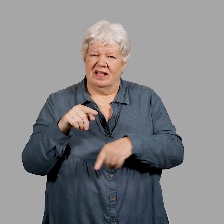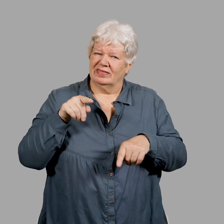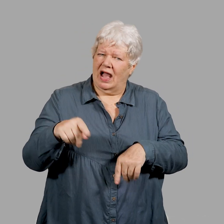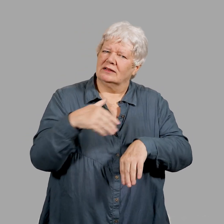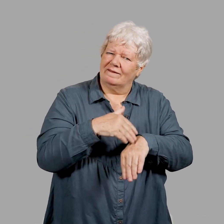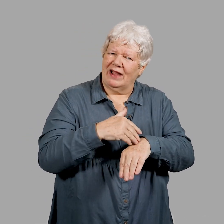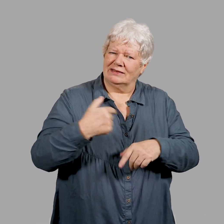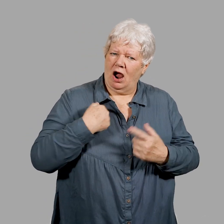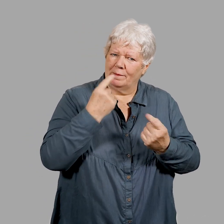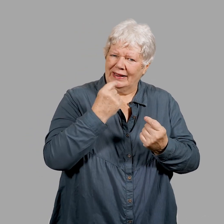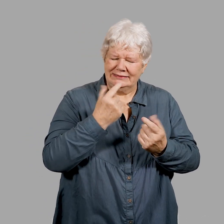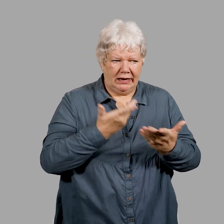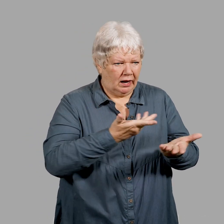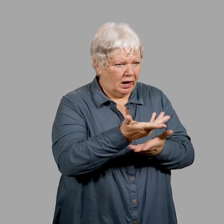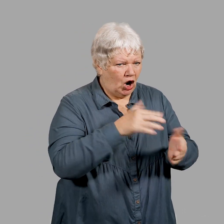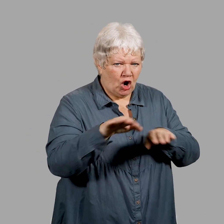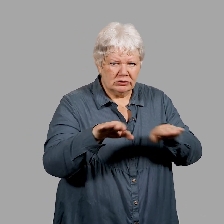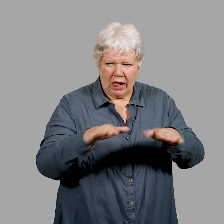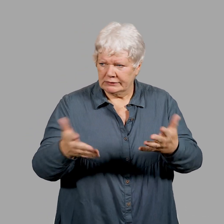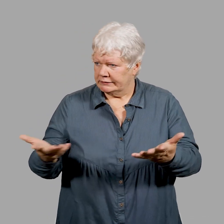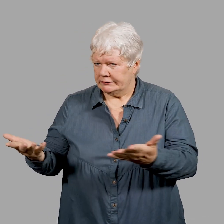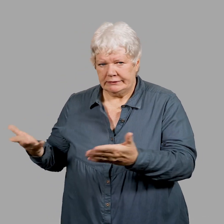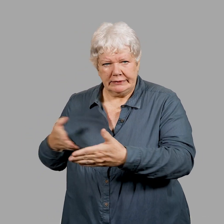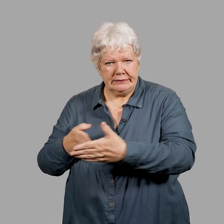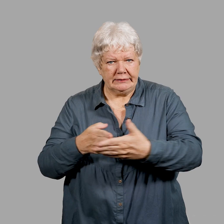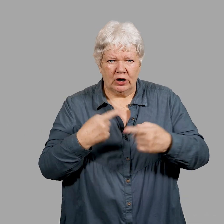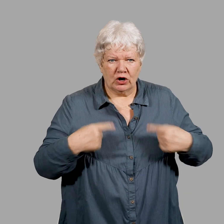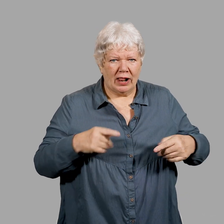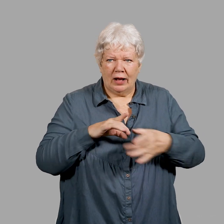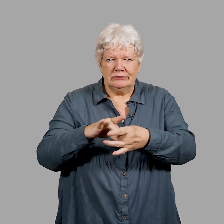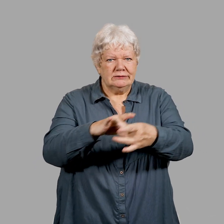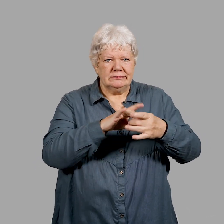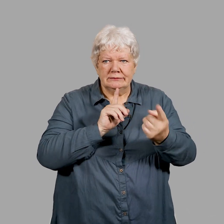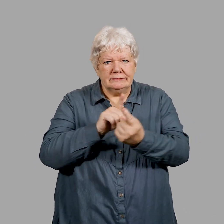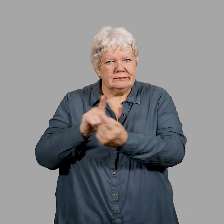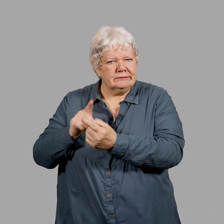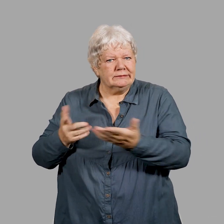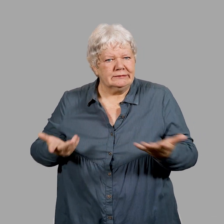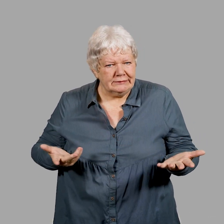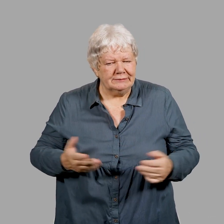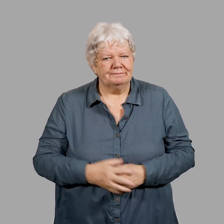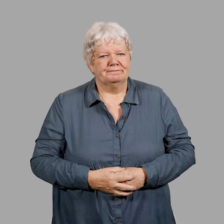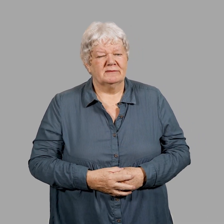also impacted on our capacity to consult on, and deliver, aspects of the plan.